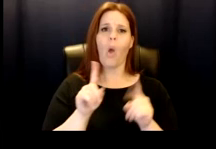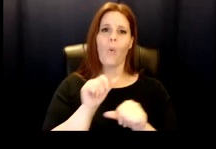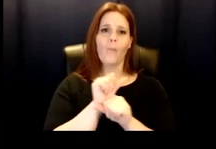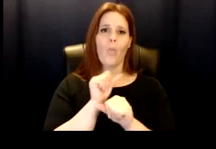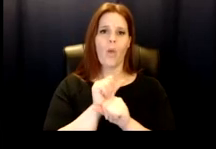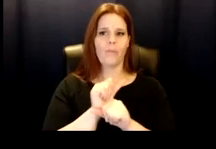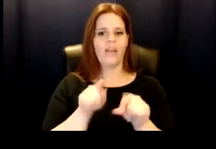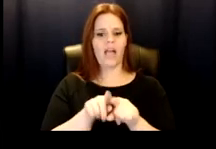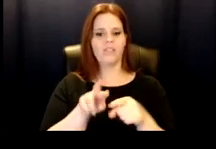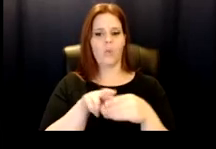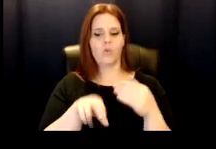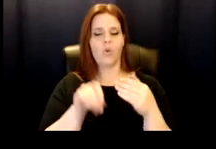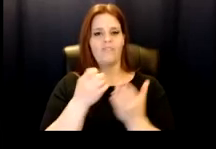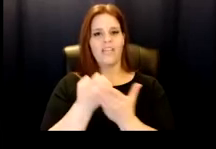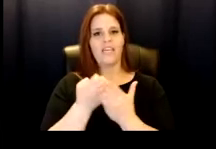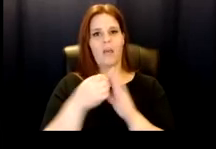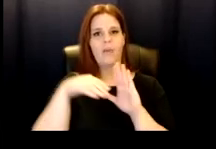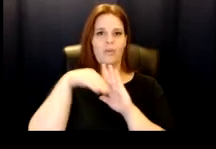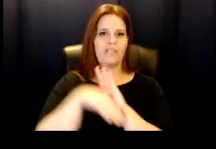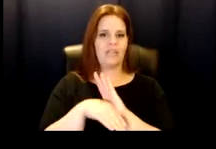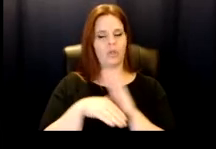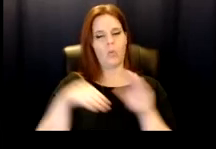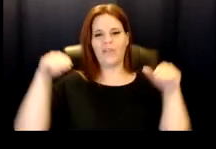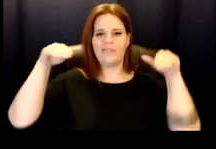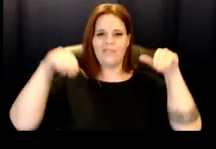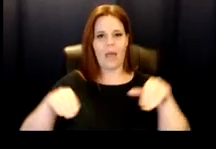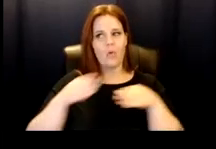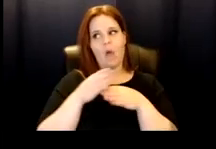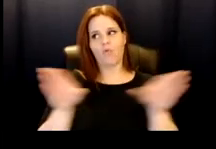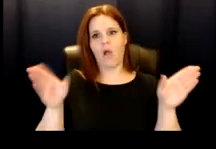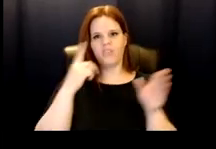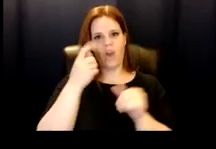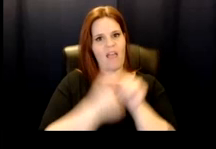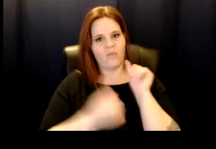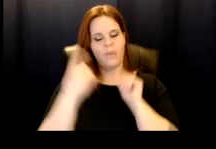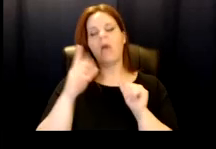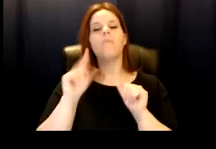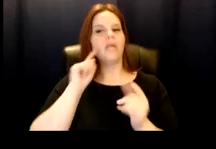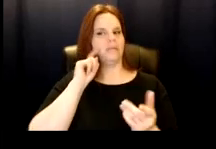of the economic recession was down across the board but it's still noteworthy that data